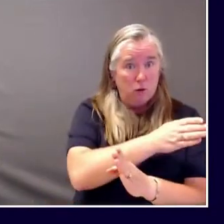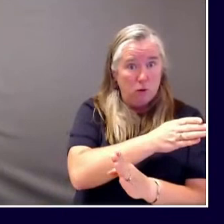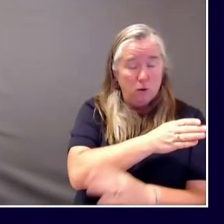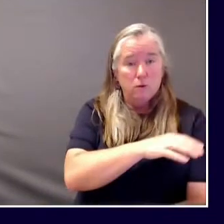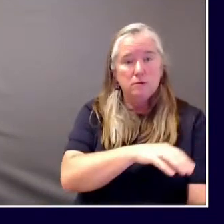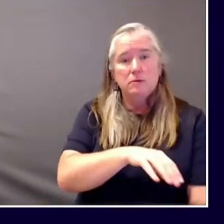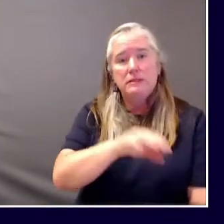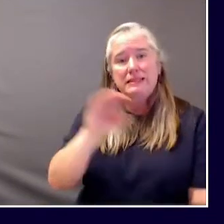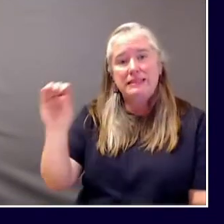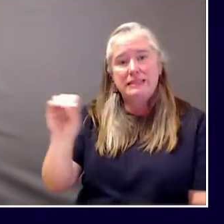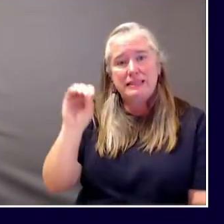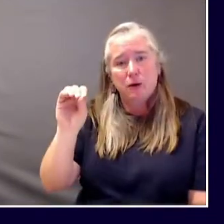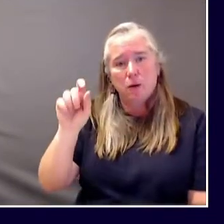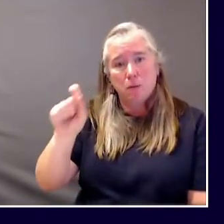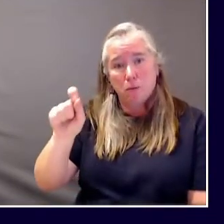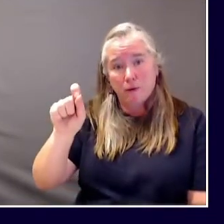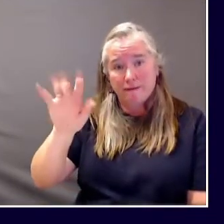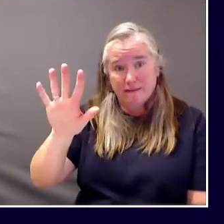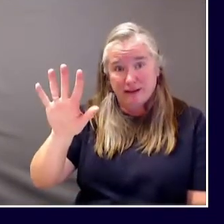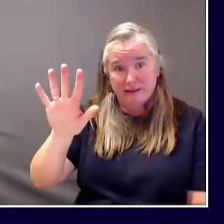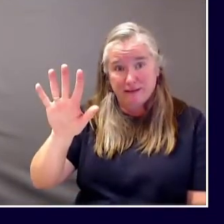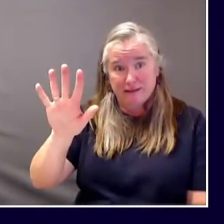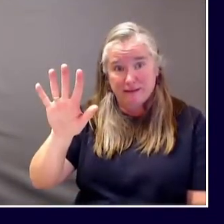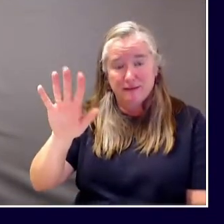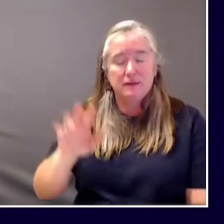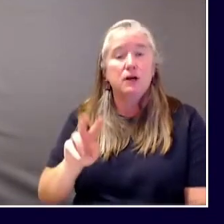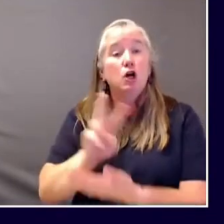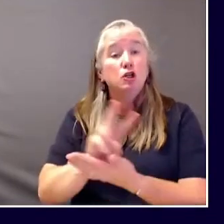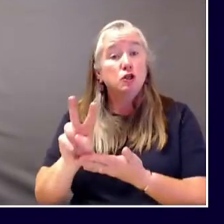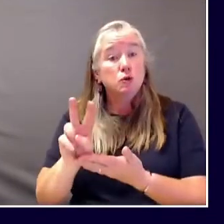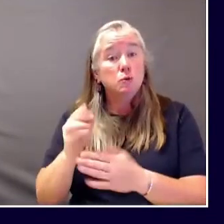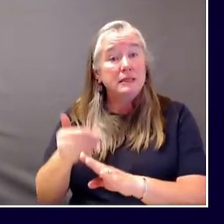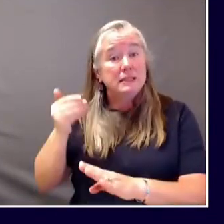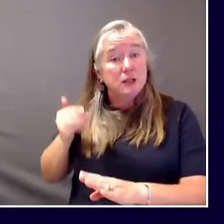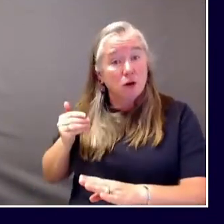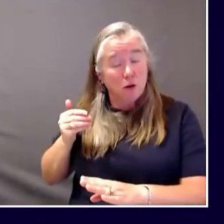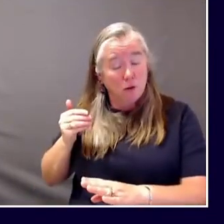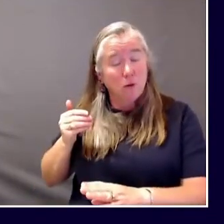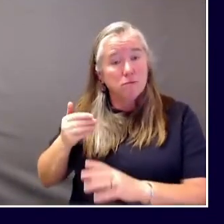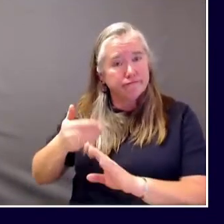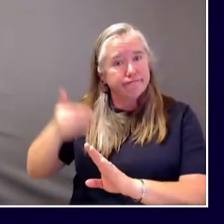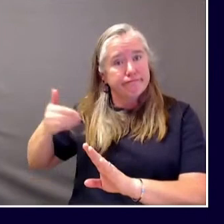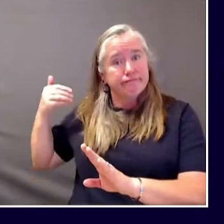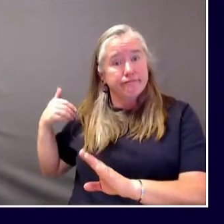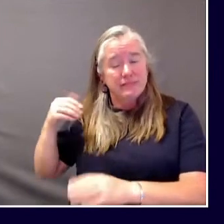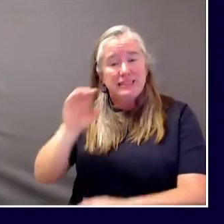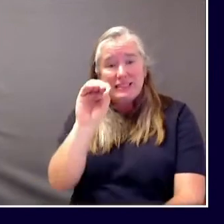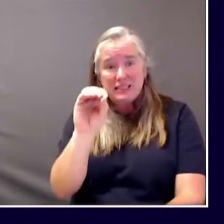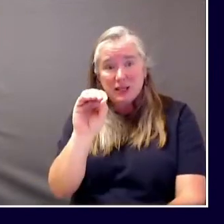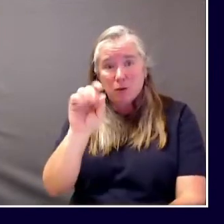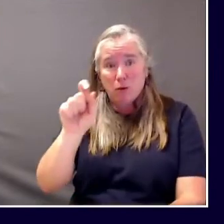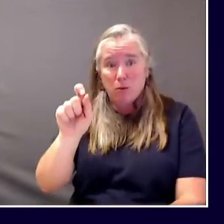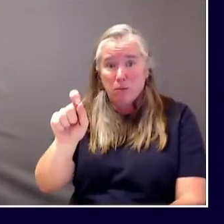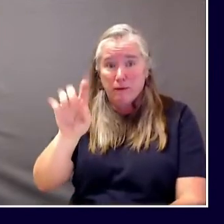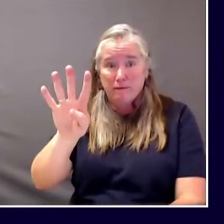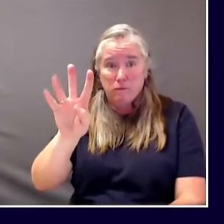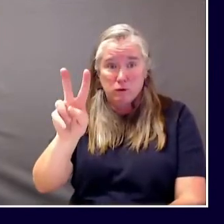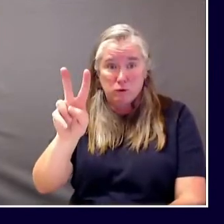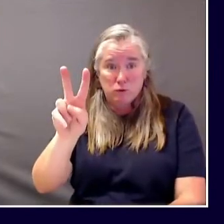was point five percent